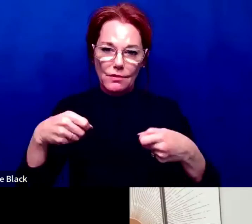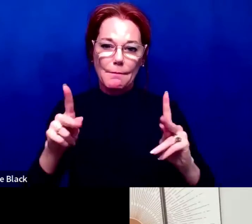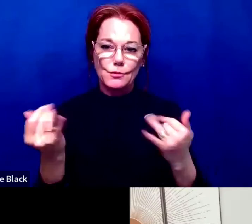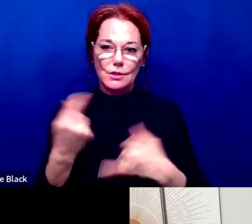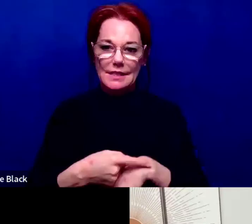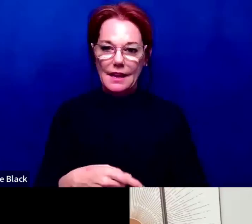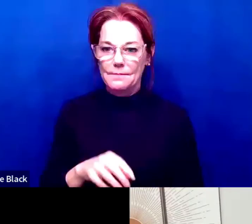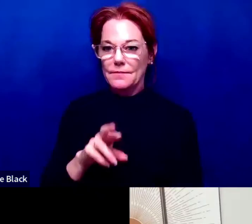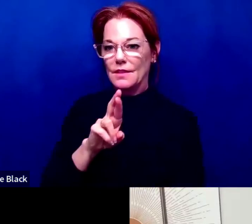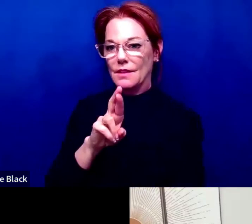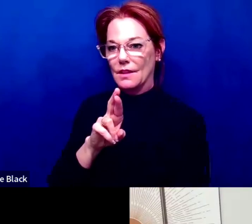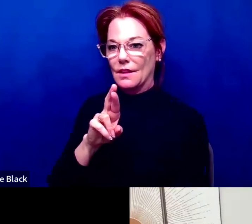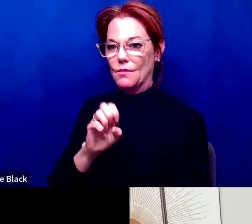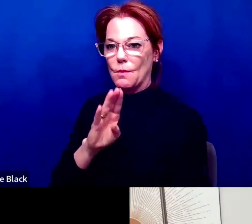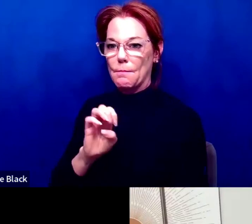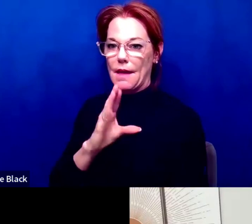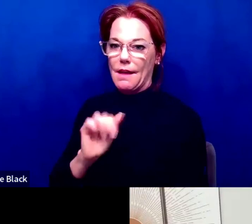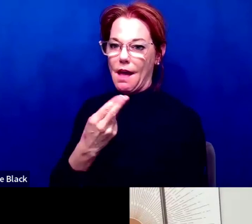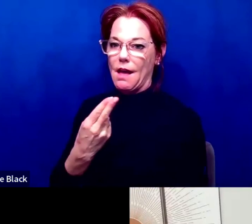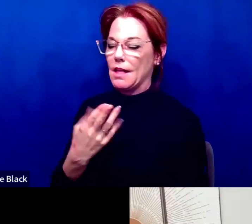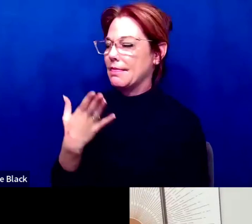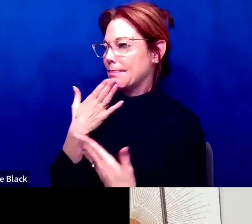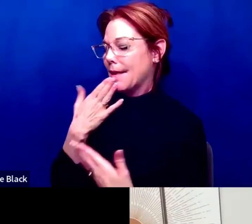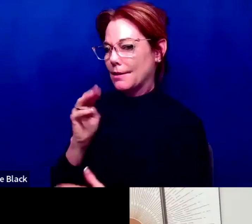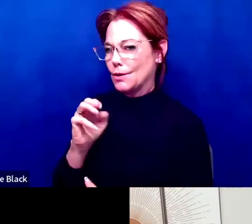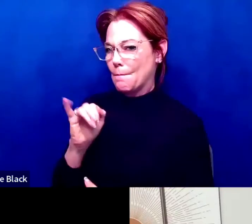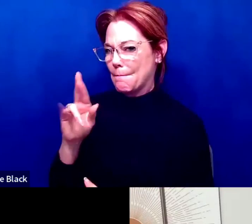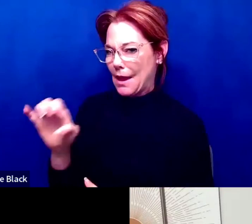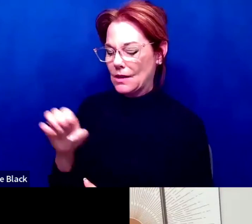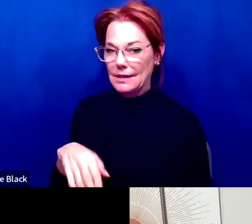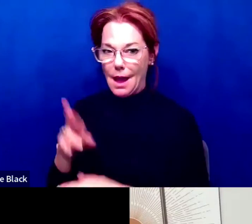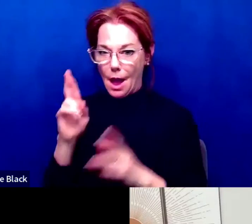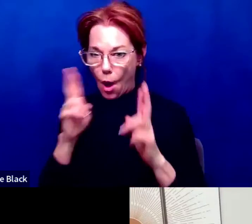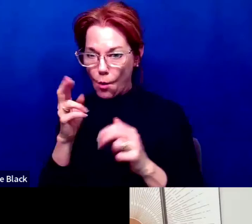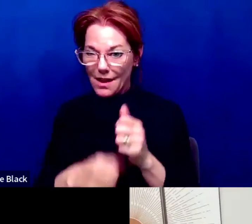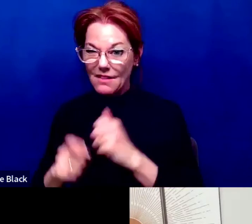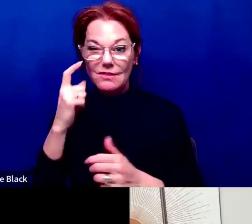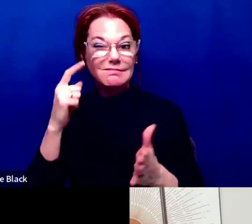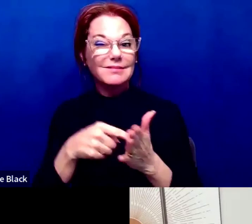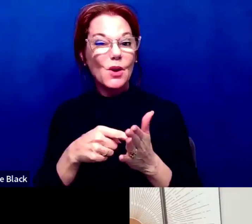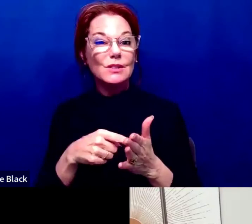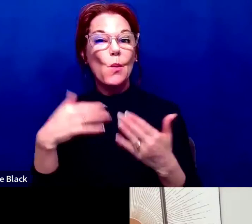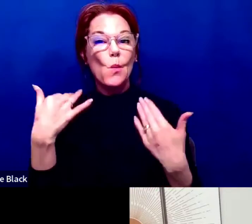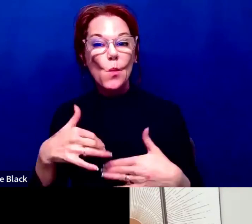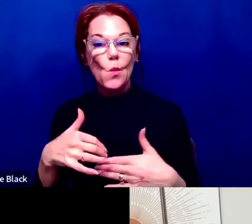you, Mary. I hope that everyone can see just truly the energy that Mary and her team have